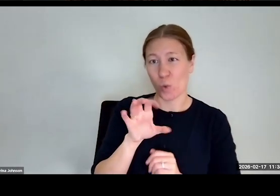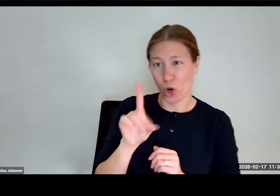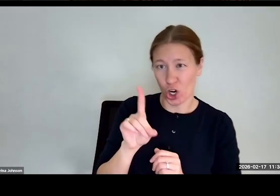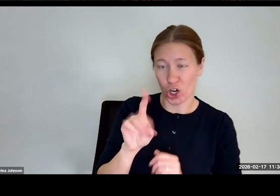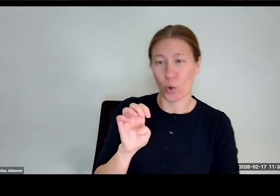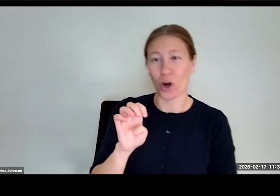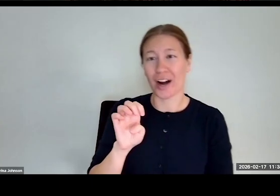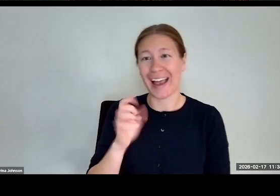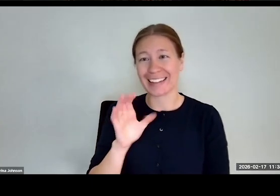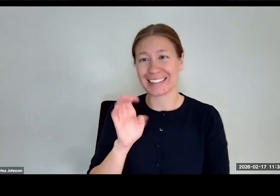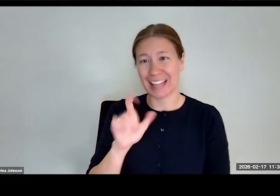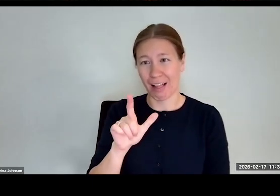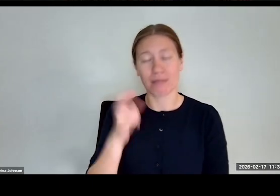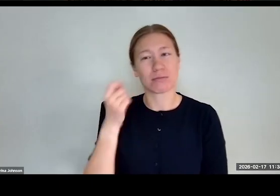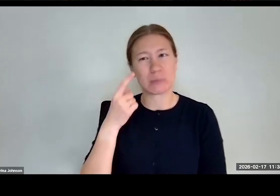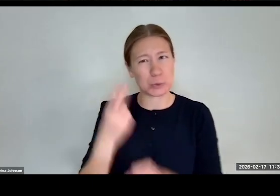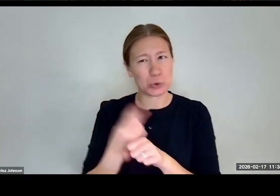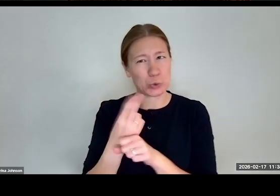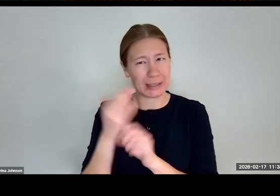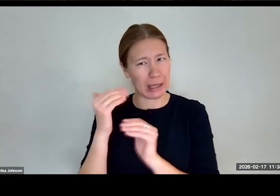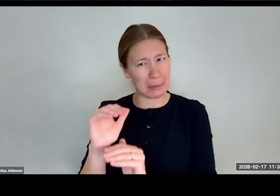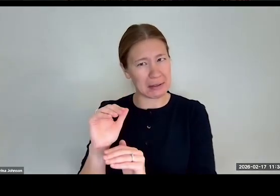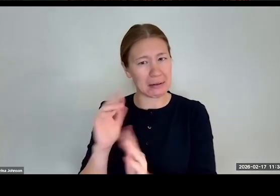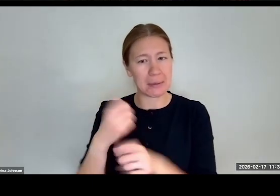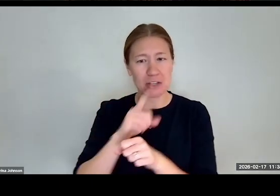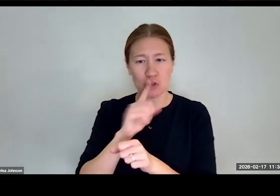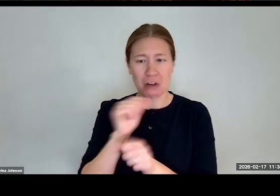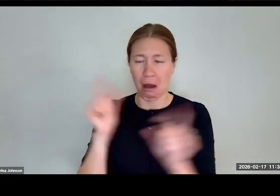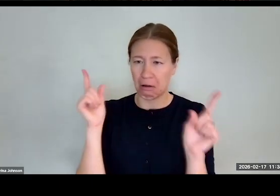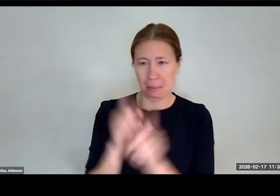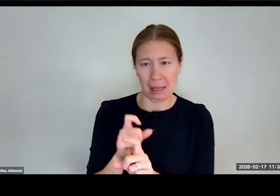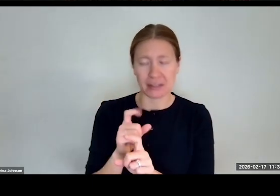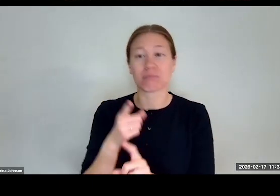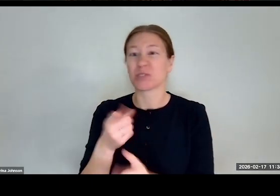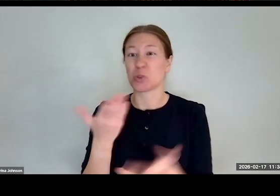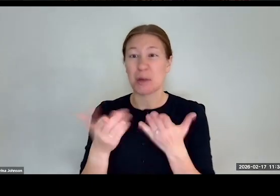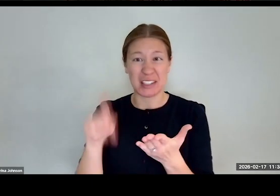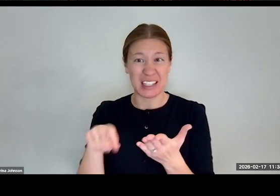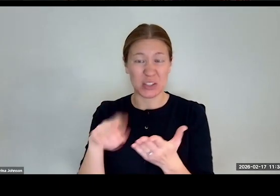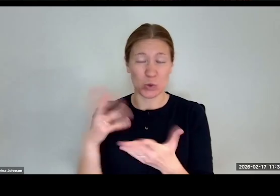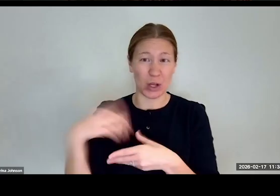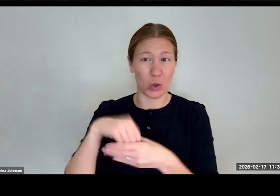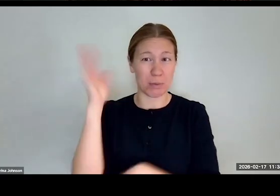and make sure that they're not complex. If you need to include some sort of complex table in your presentation, it might be better